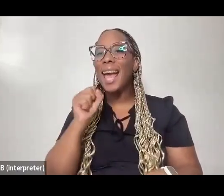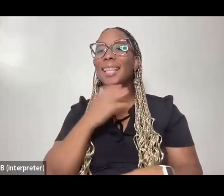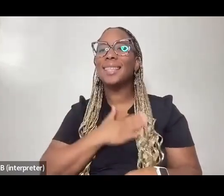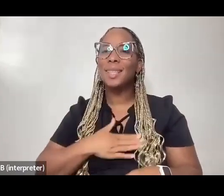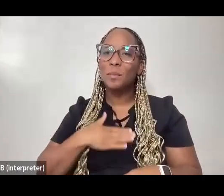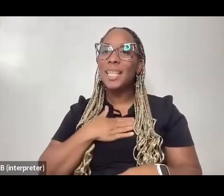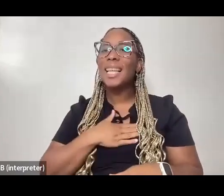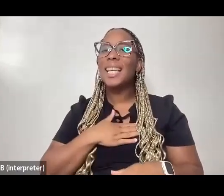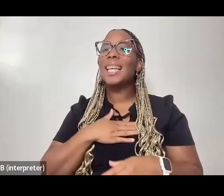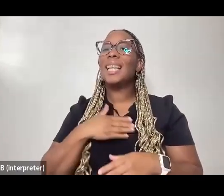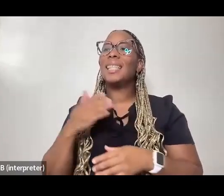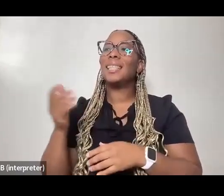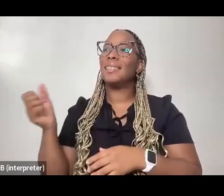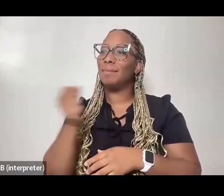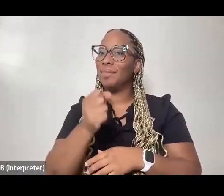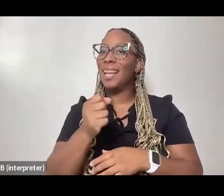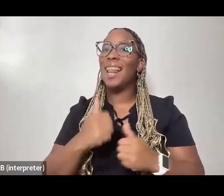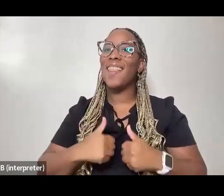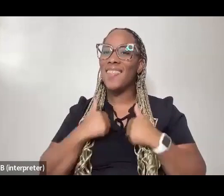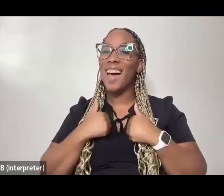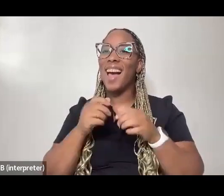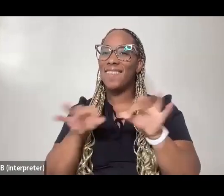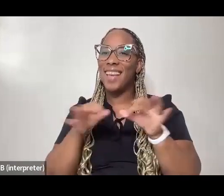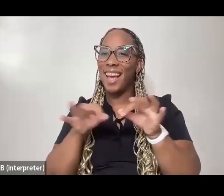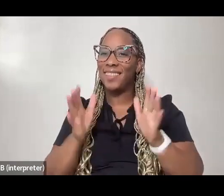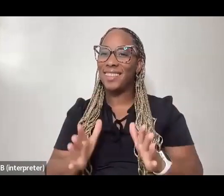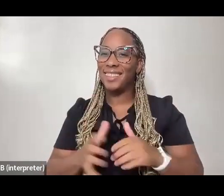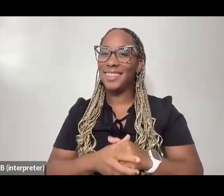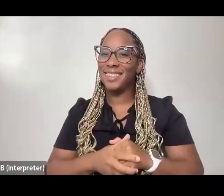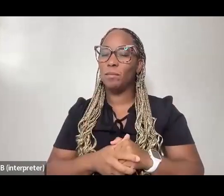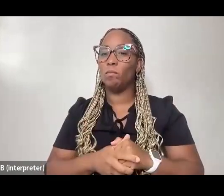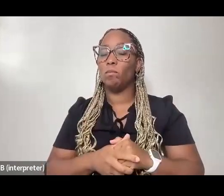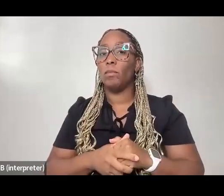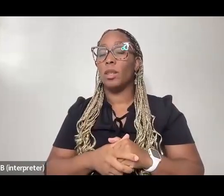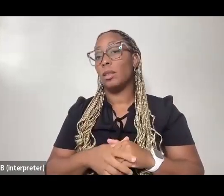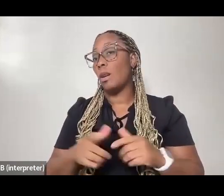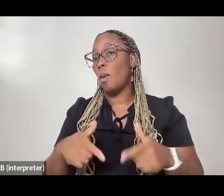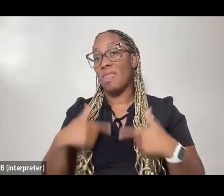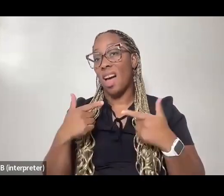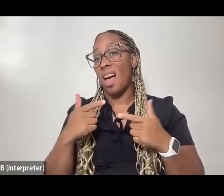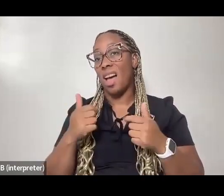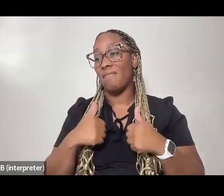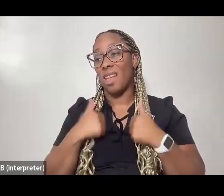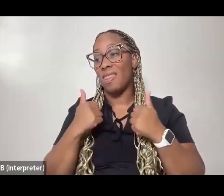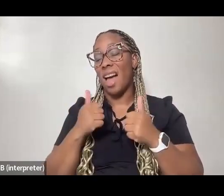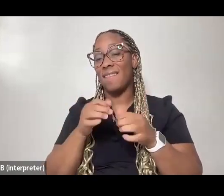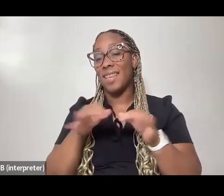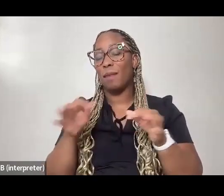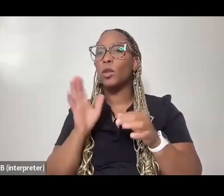get a live human captioner. The -- a live human captioner, they are going to get the spelling much more right, the